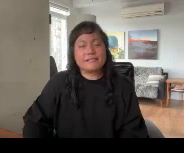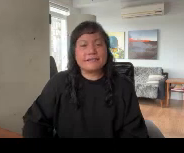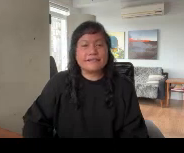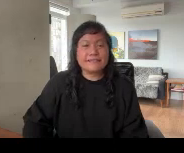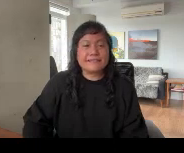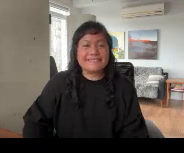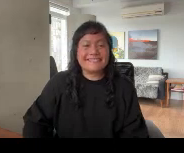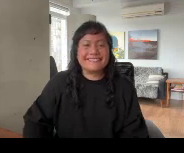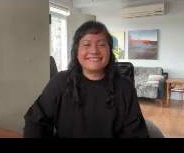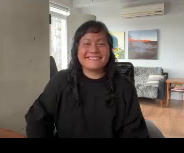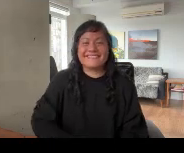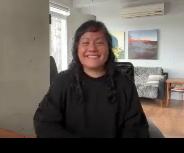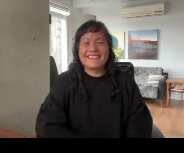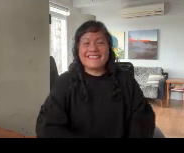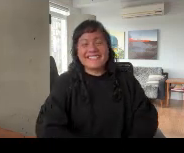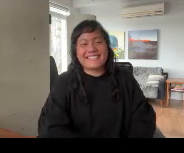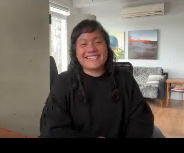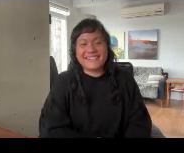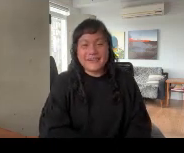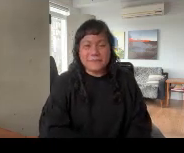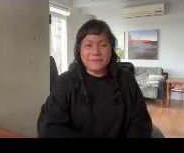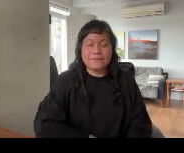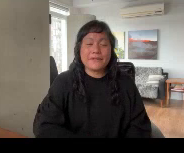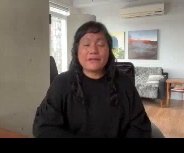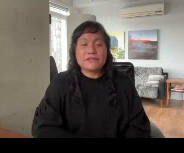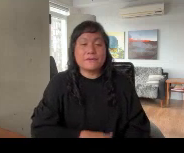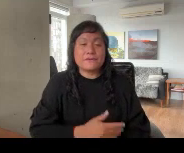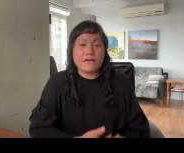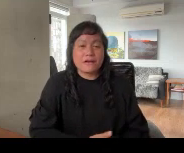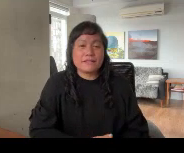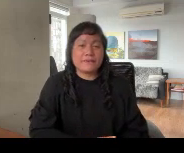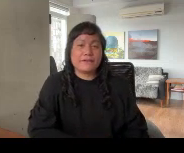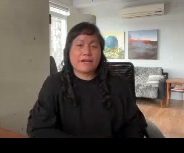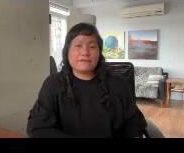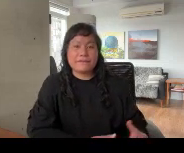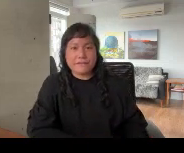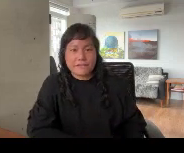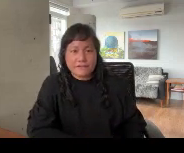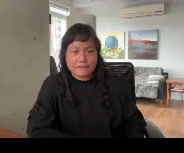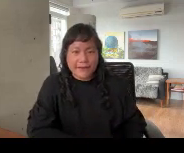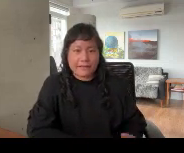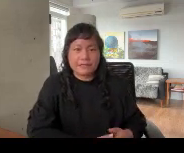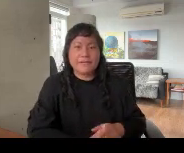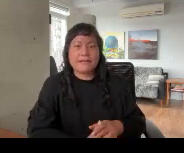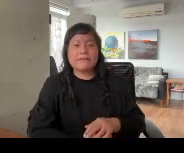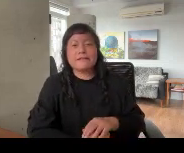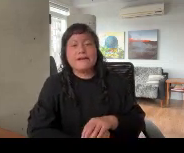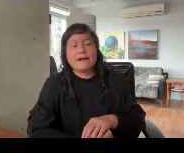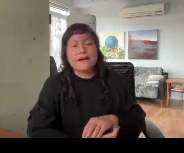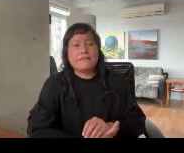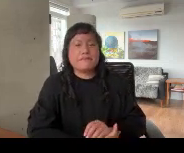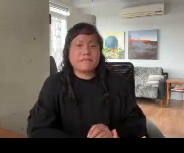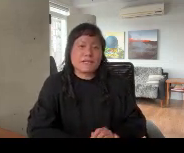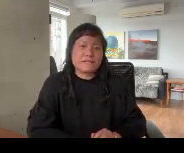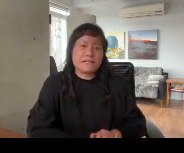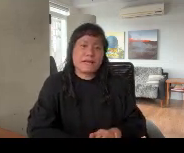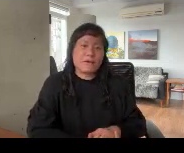next point. Things Jaylen. So we've talked about how diversity is a fact at McGill. We've discussed